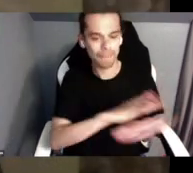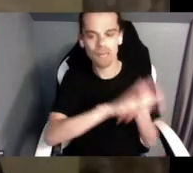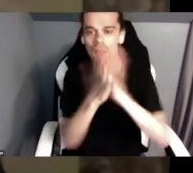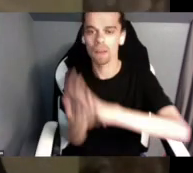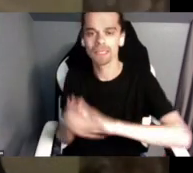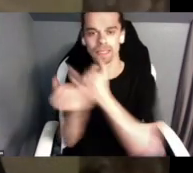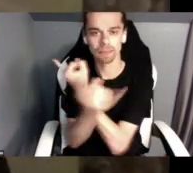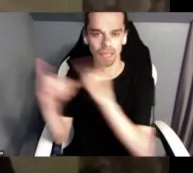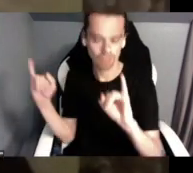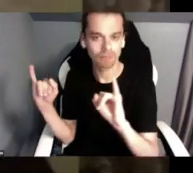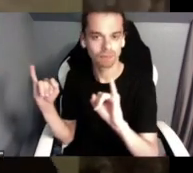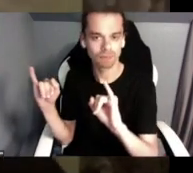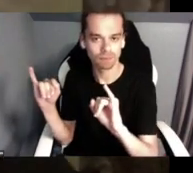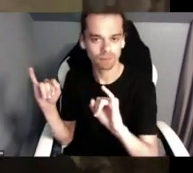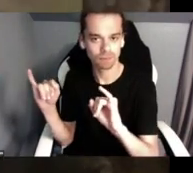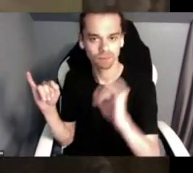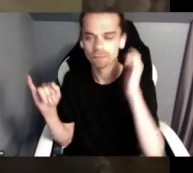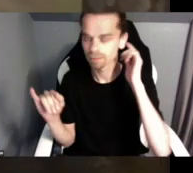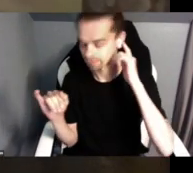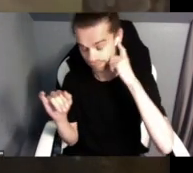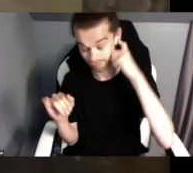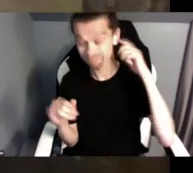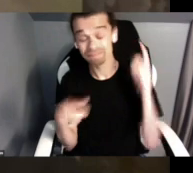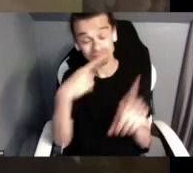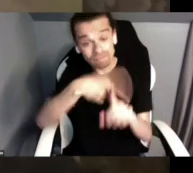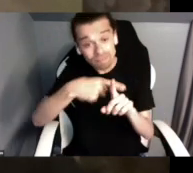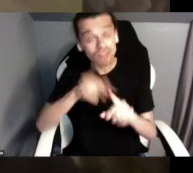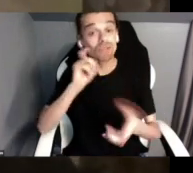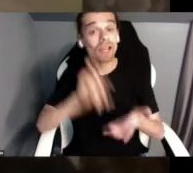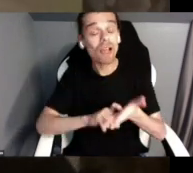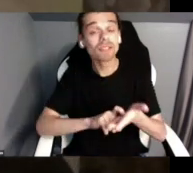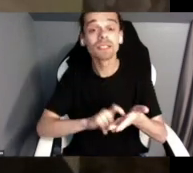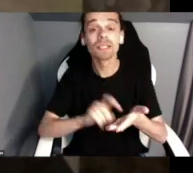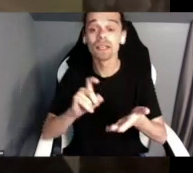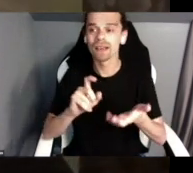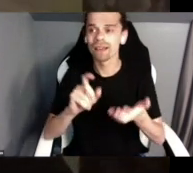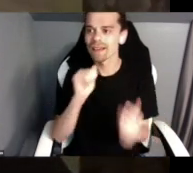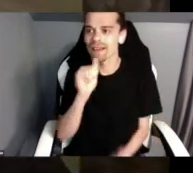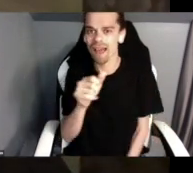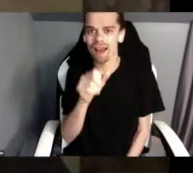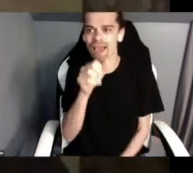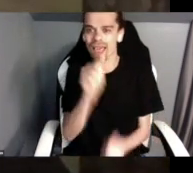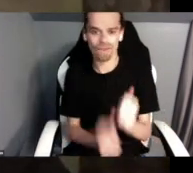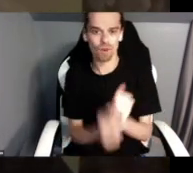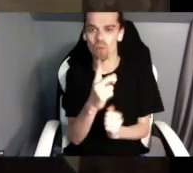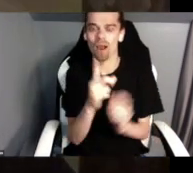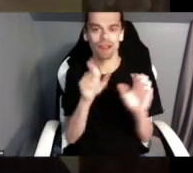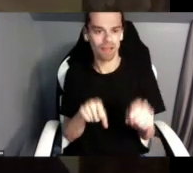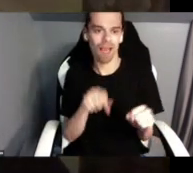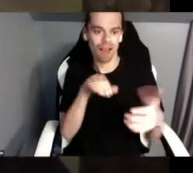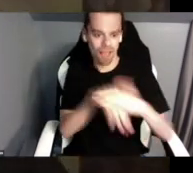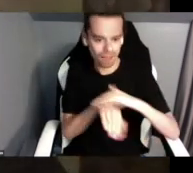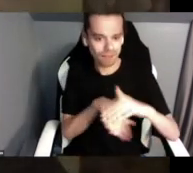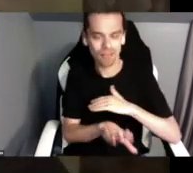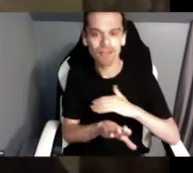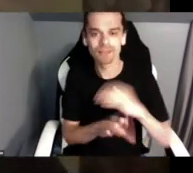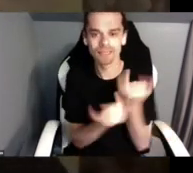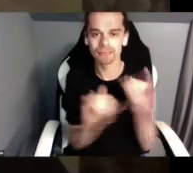Recognizing that not everyone can access home community based services because it's a Medicaid program.